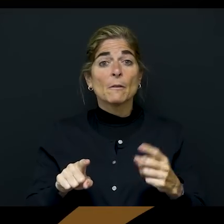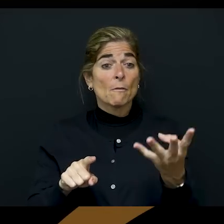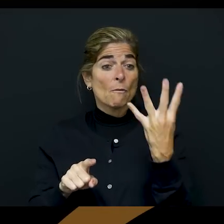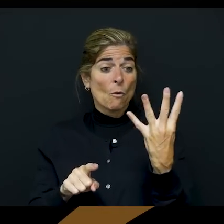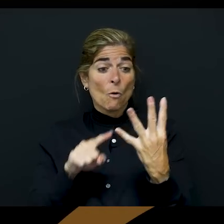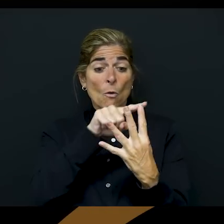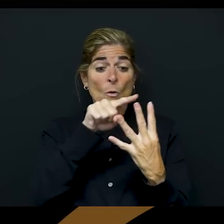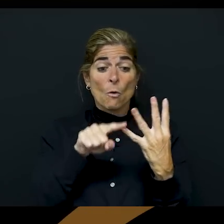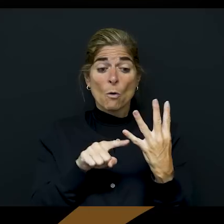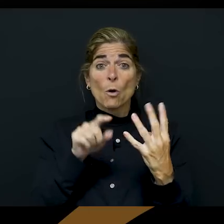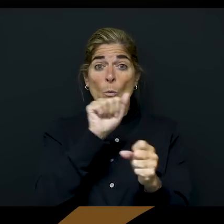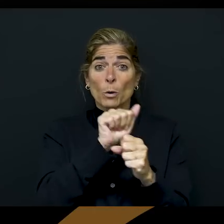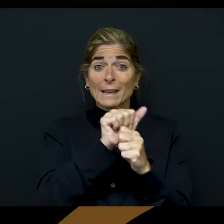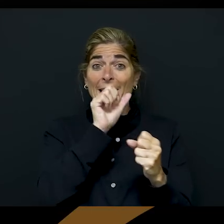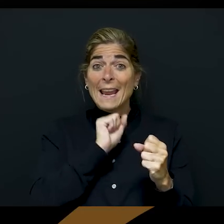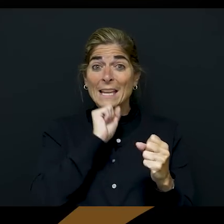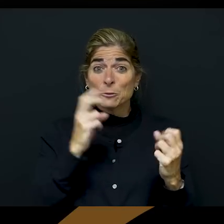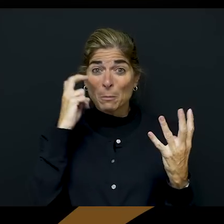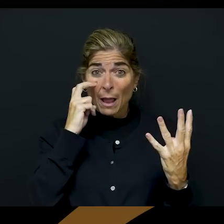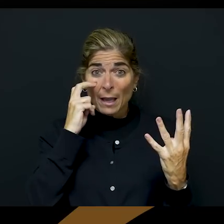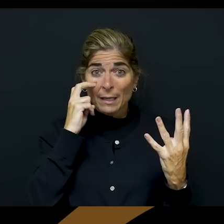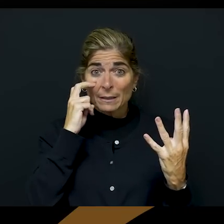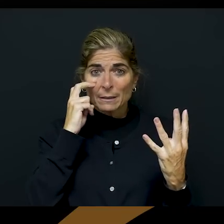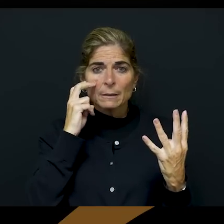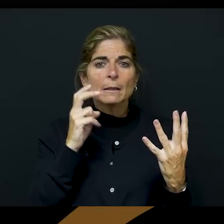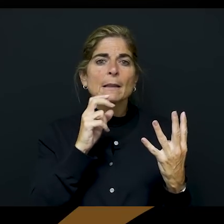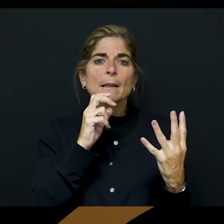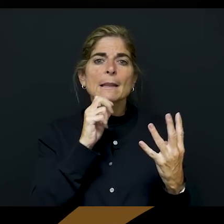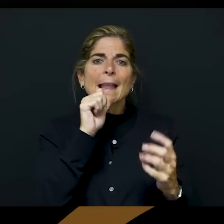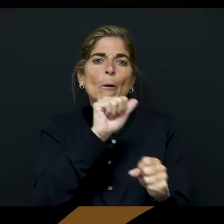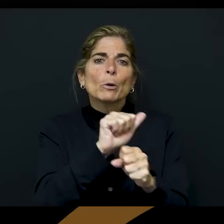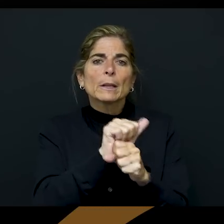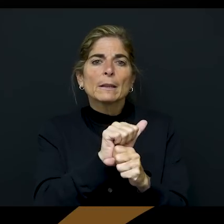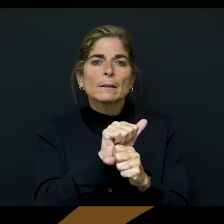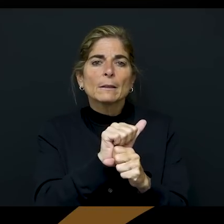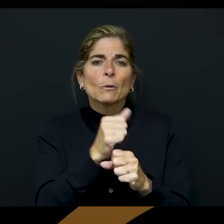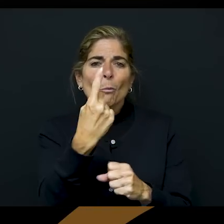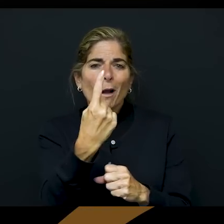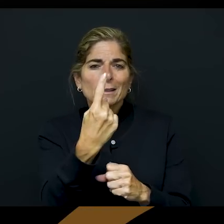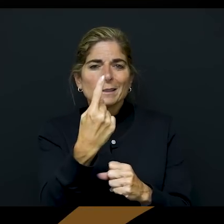one in four people of working age who are blind are unemployed even today.